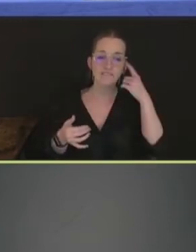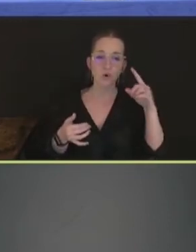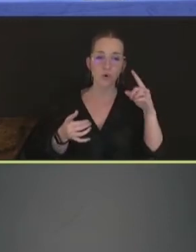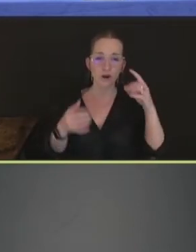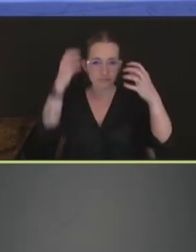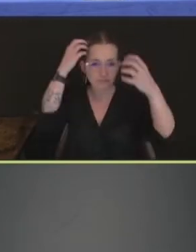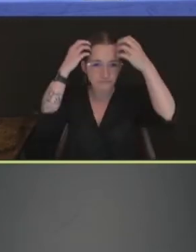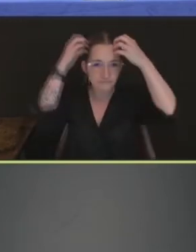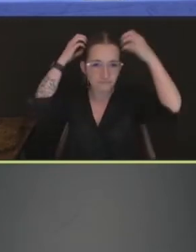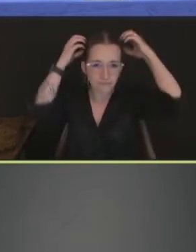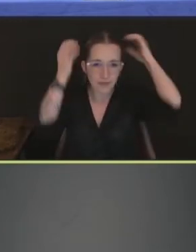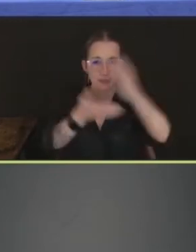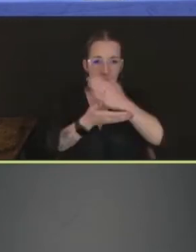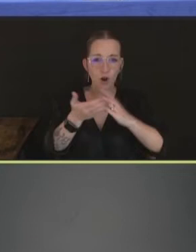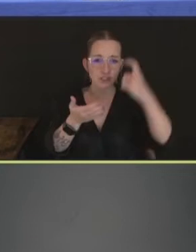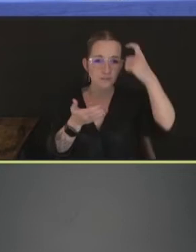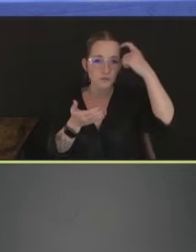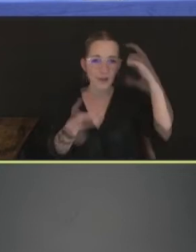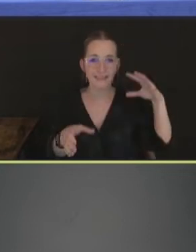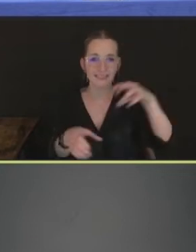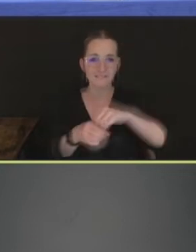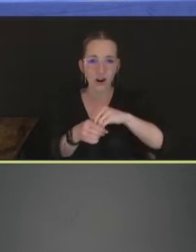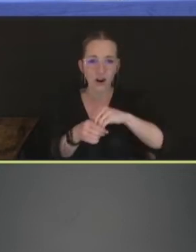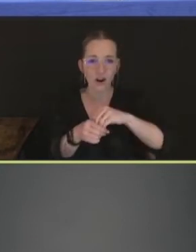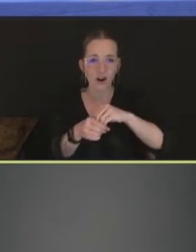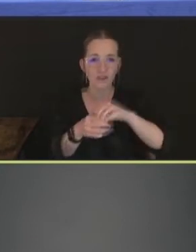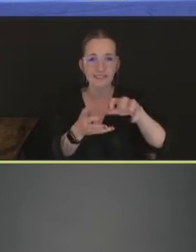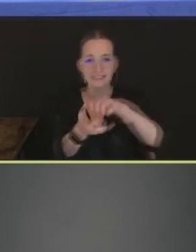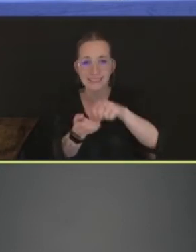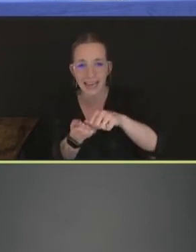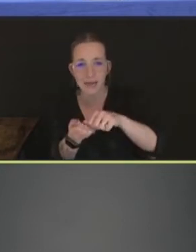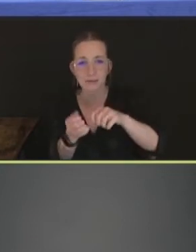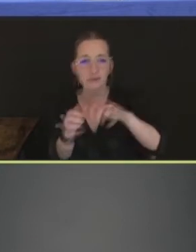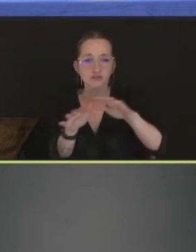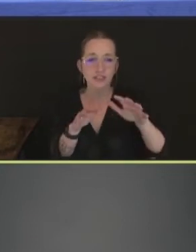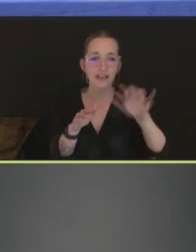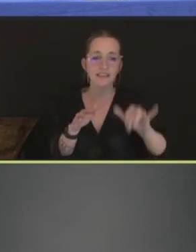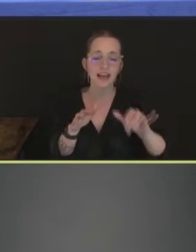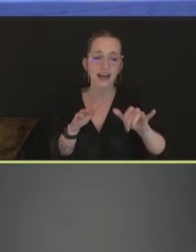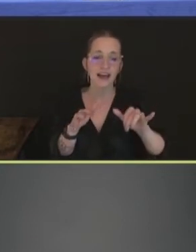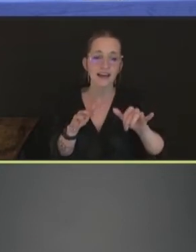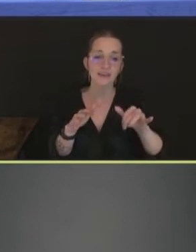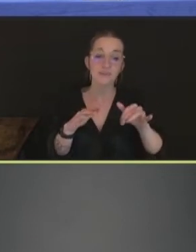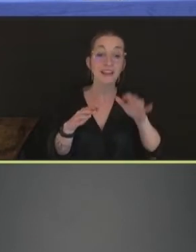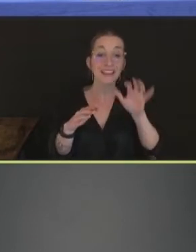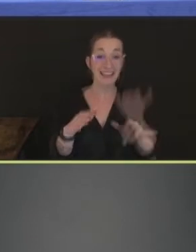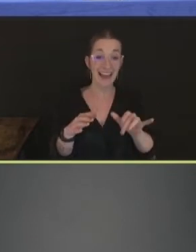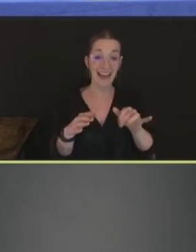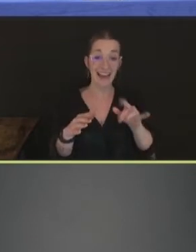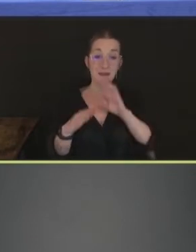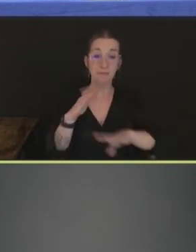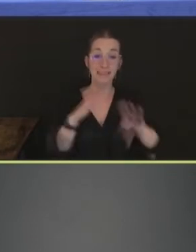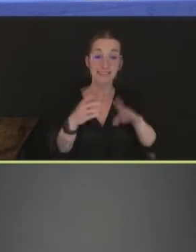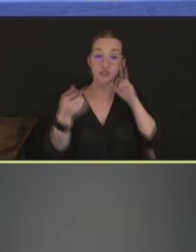that are involved that basically agree with Peter's observation that the end stages of